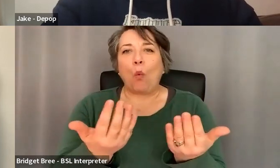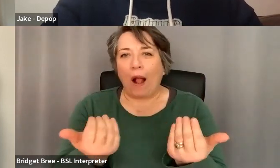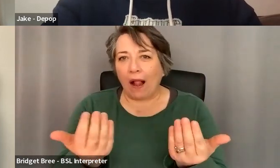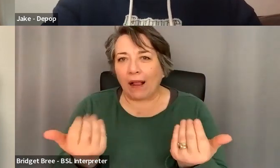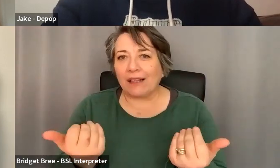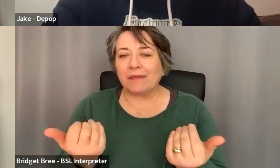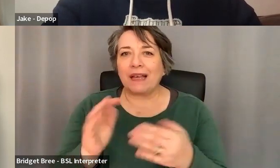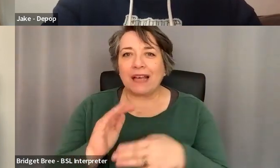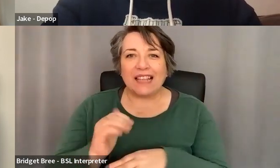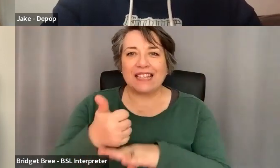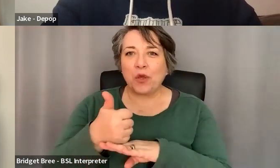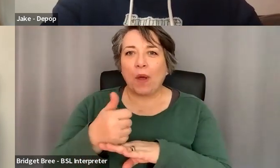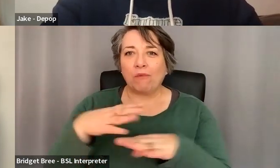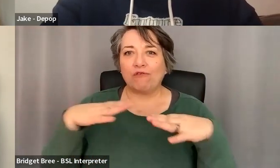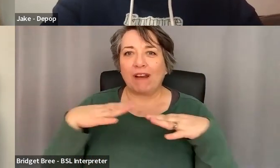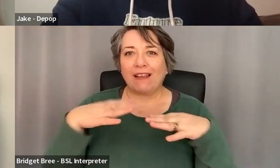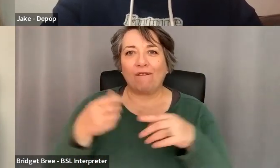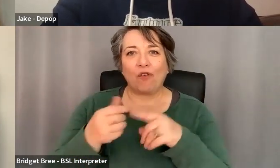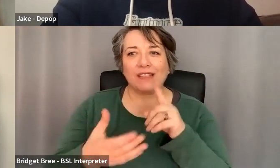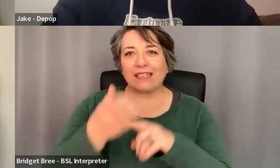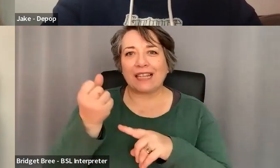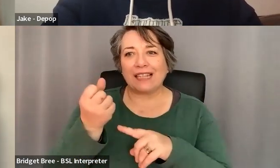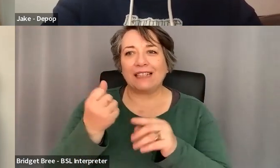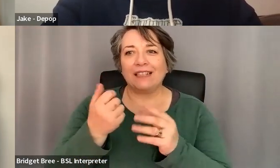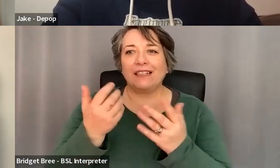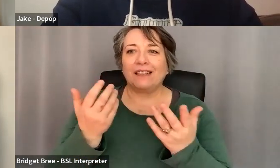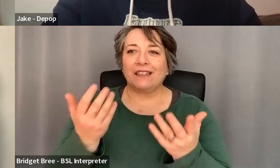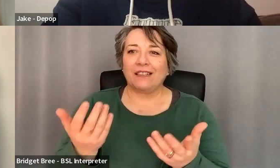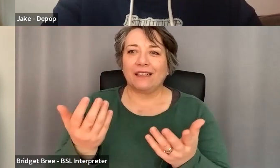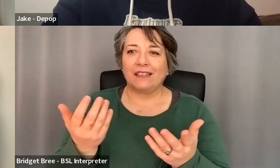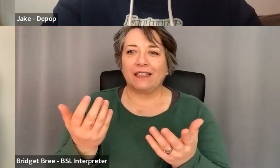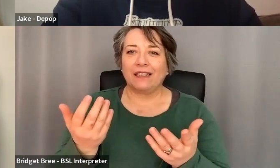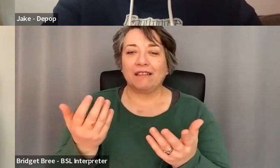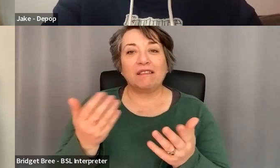Thursday, revolves around welcoming you getting you set up for success, whether you come in and we focus on remote. Getting systems ready. And the I.T. So whether you come into the office on your first day, or your remote, we focus on getting